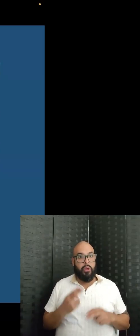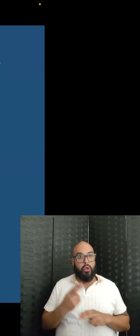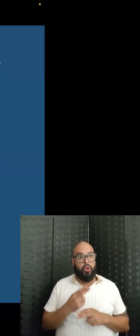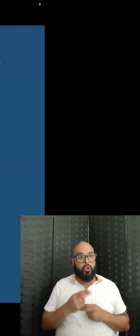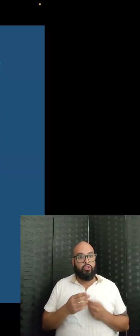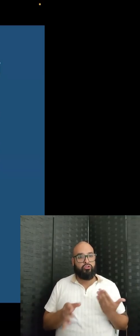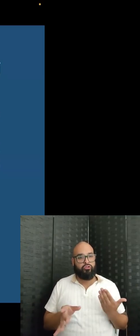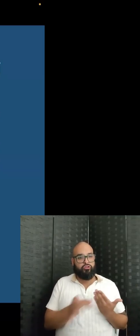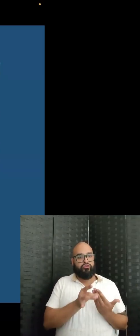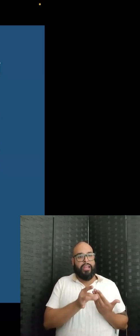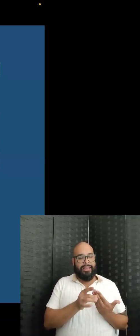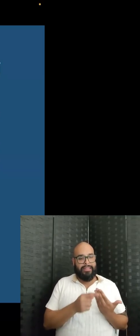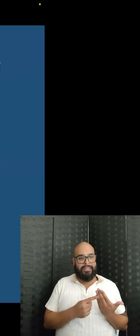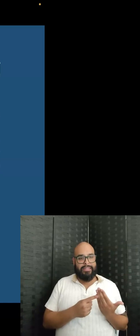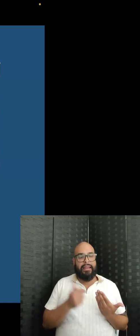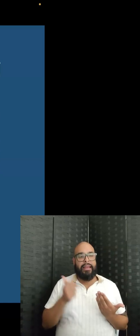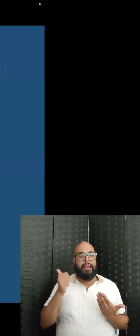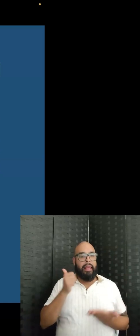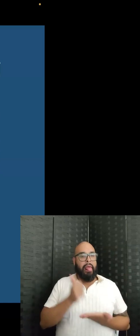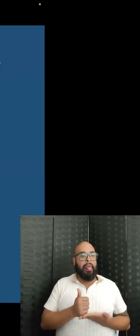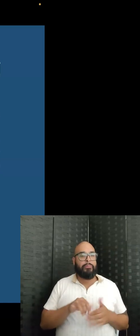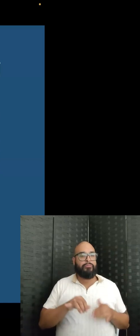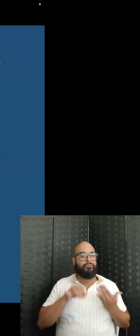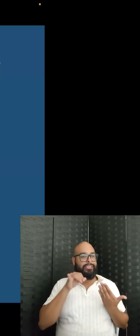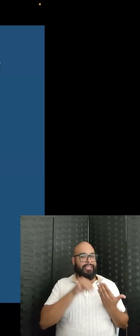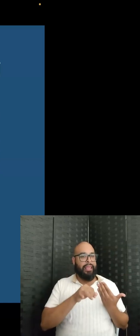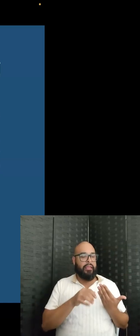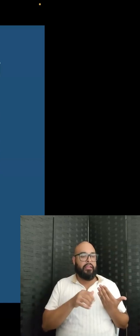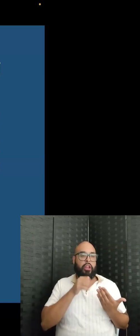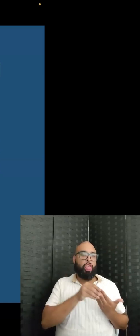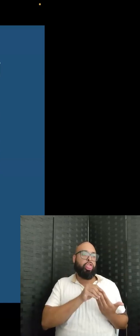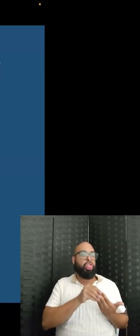So if you can click into that Canva handout, I just want to make sure that